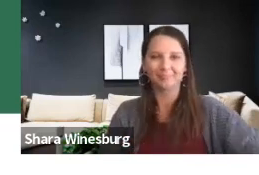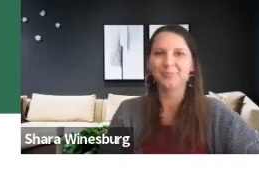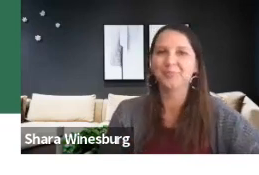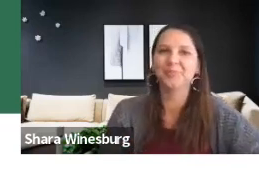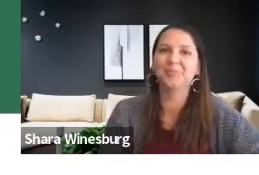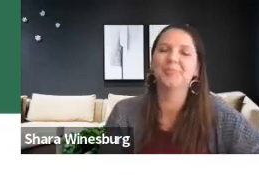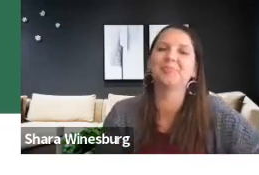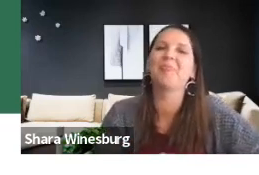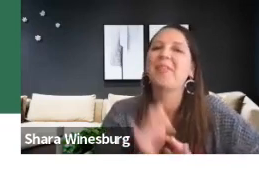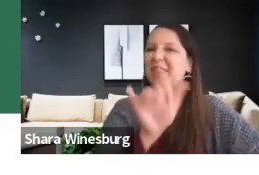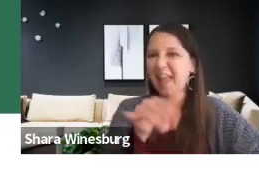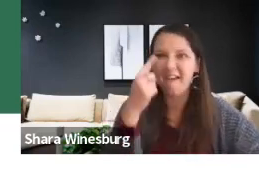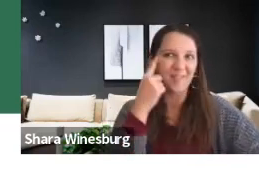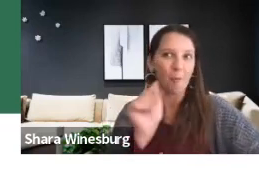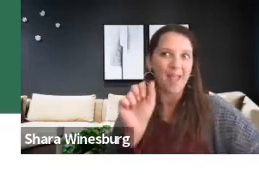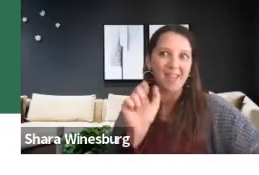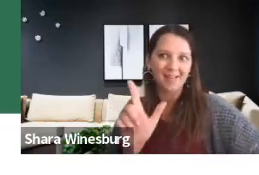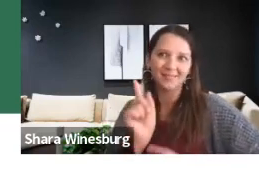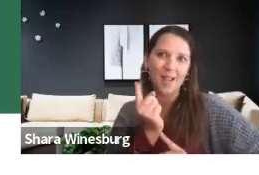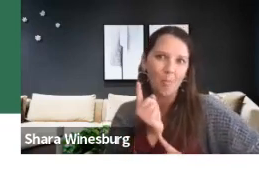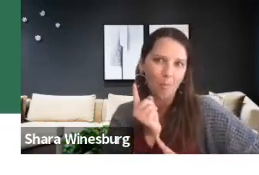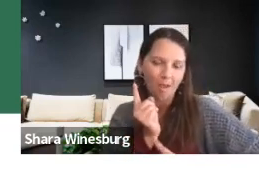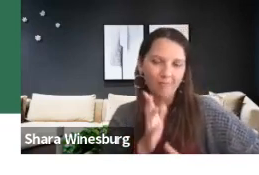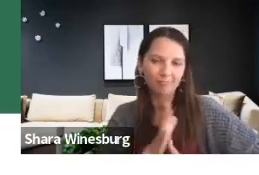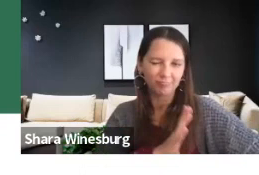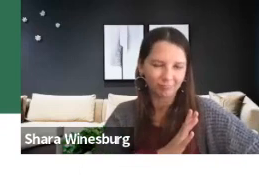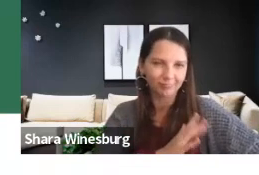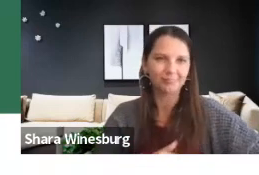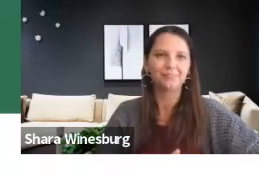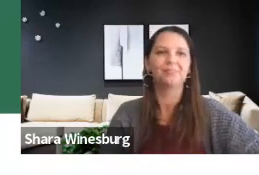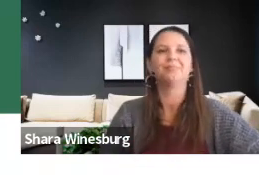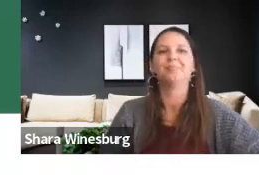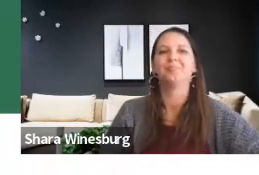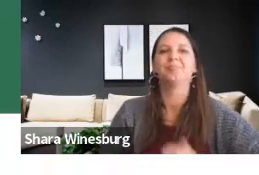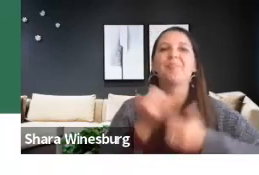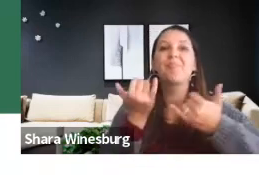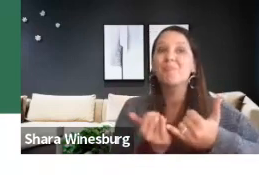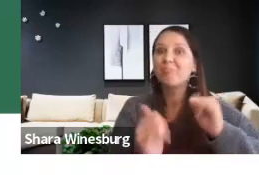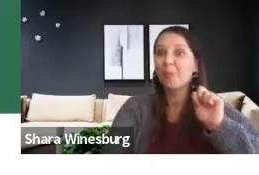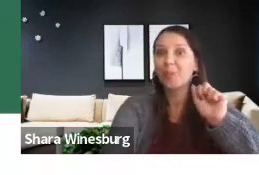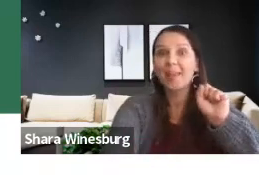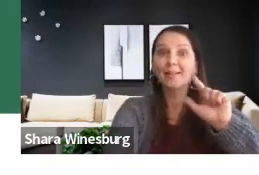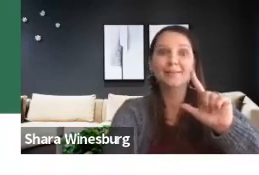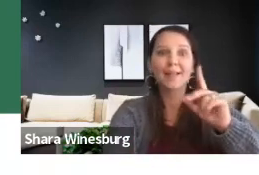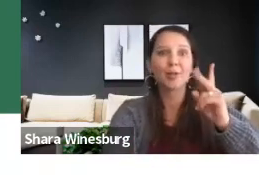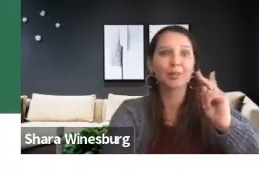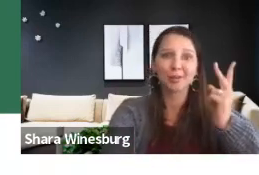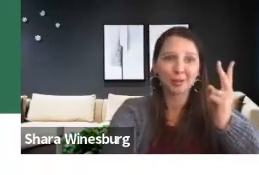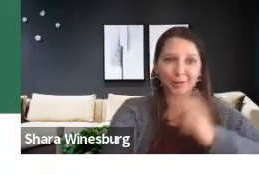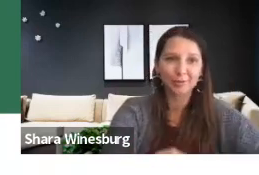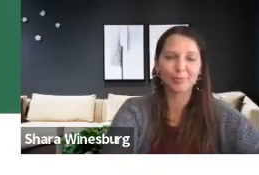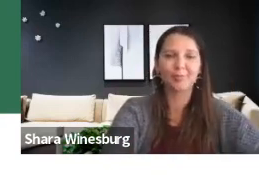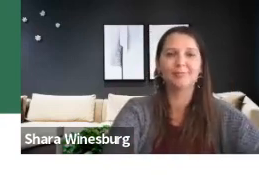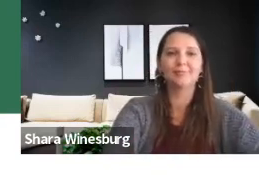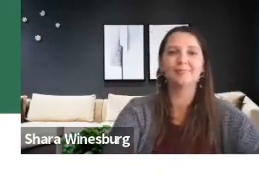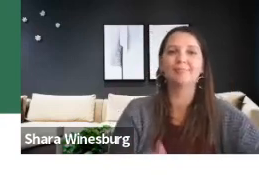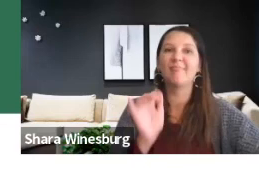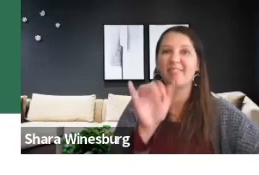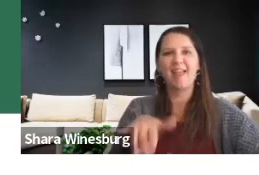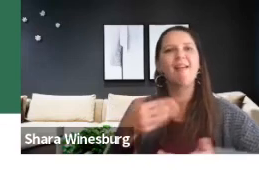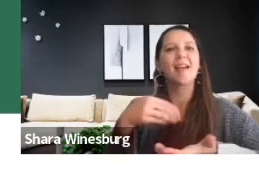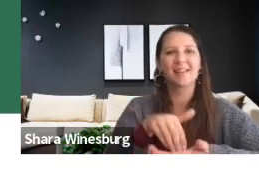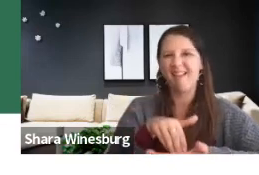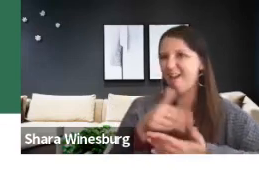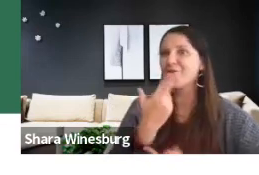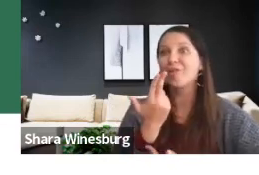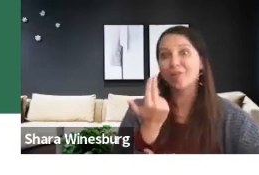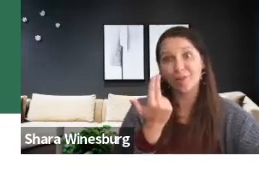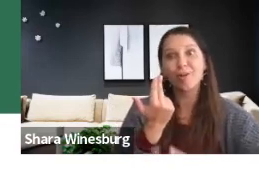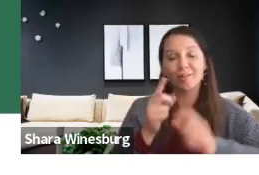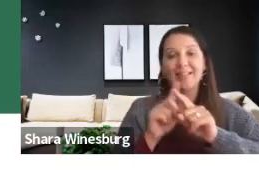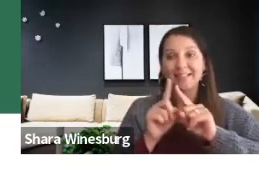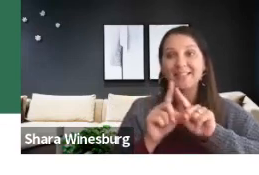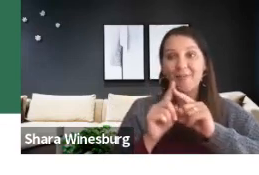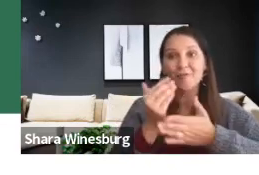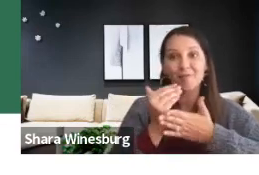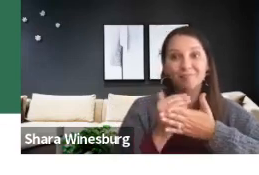review. That is what to expect in ASL 1. For ASL 2, again we have